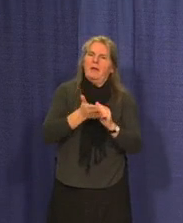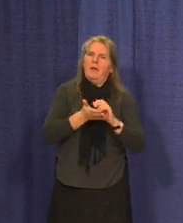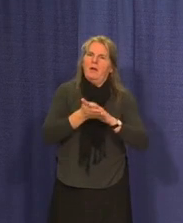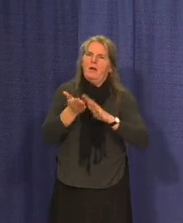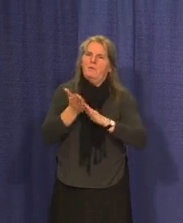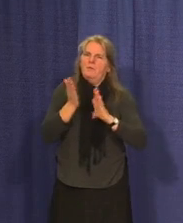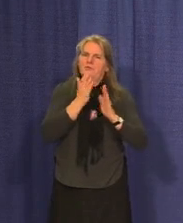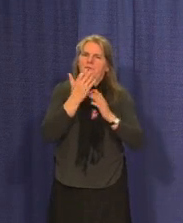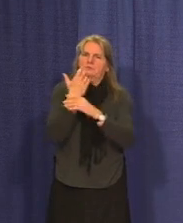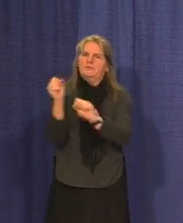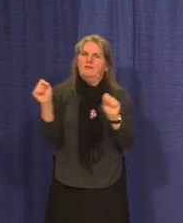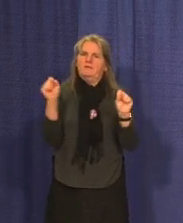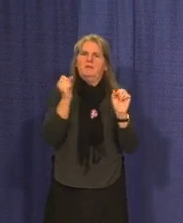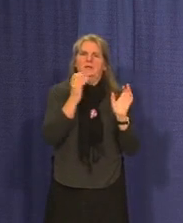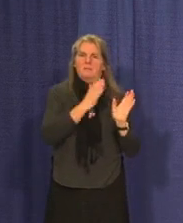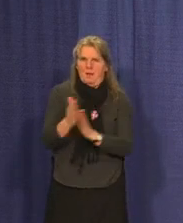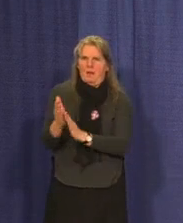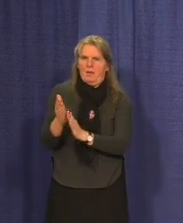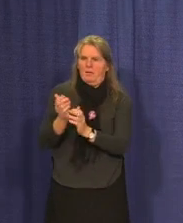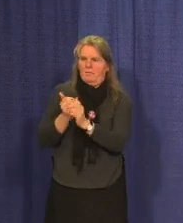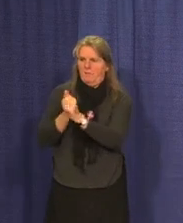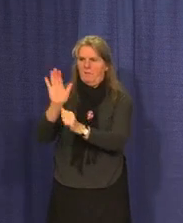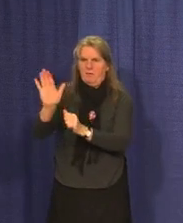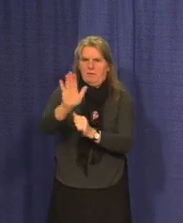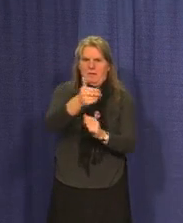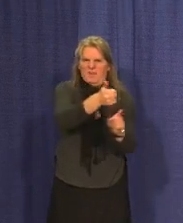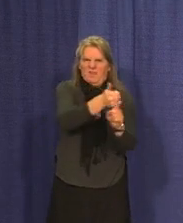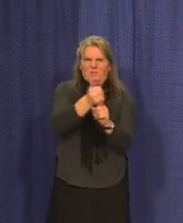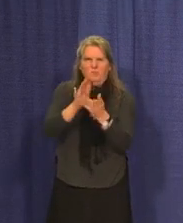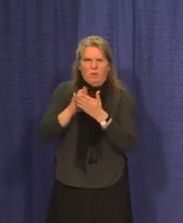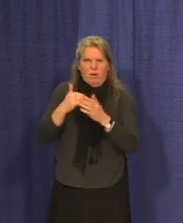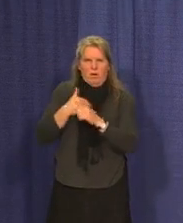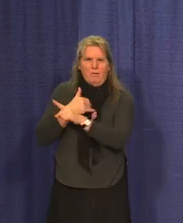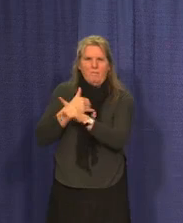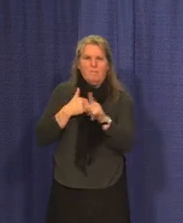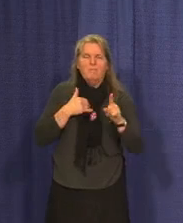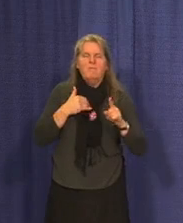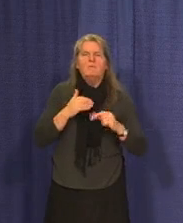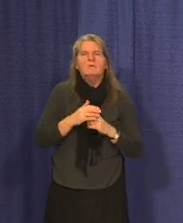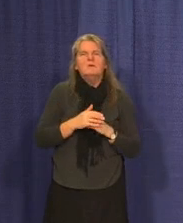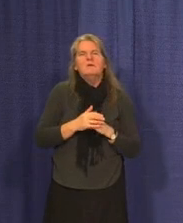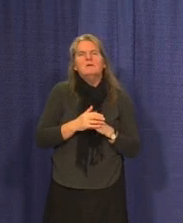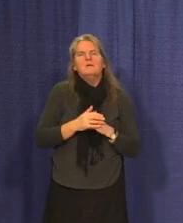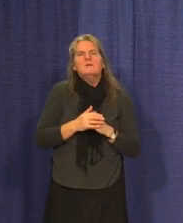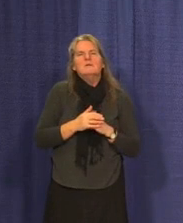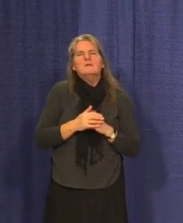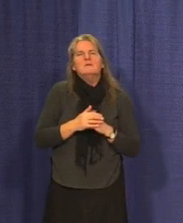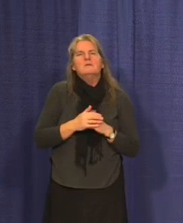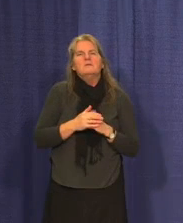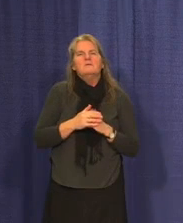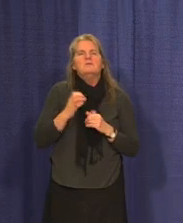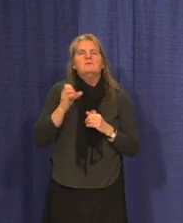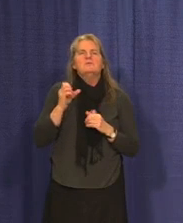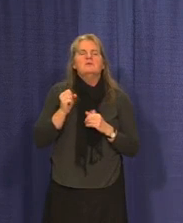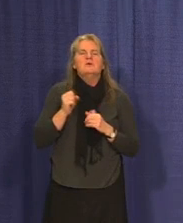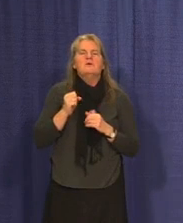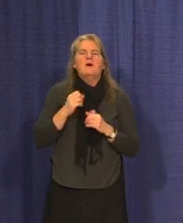operational plans.